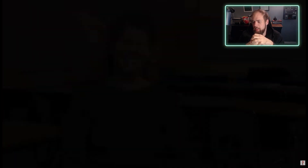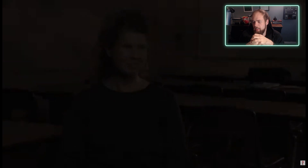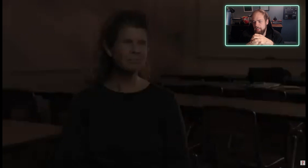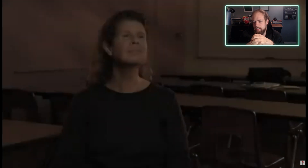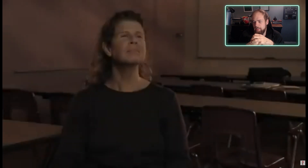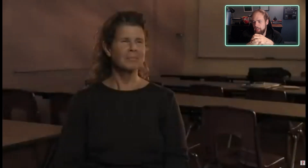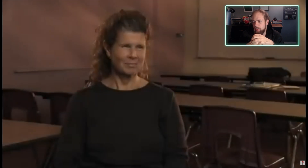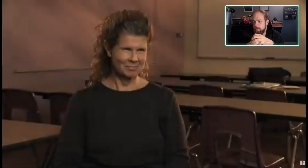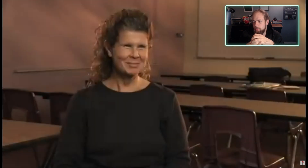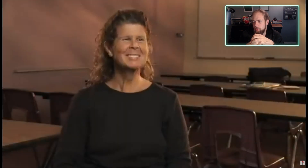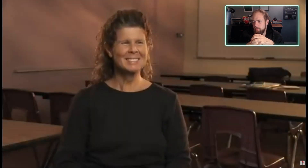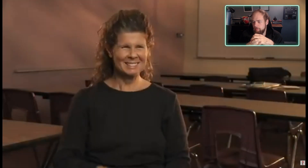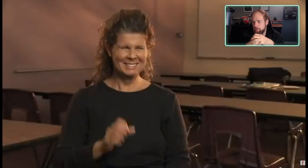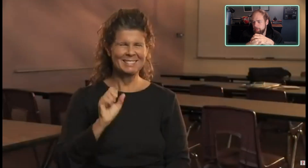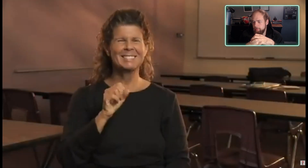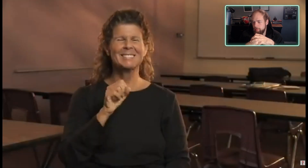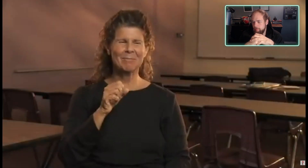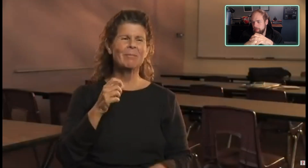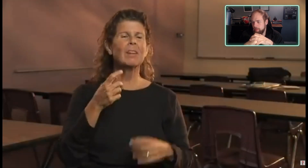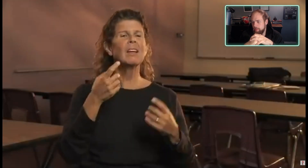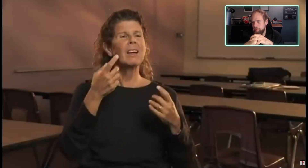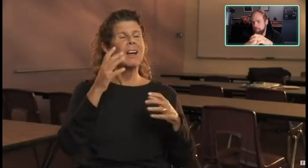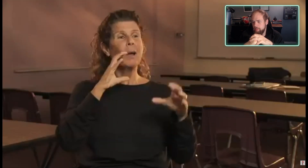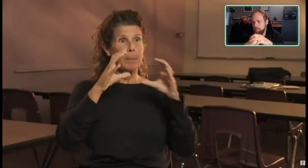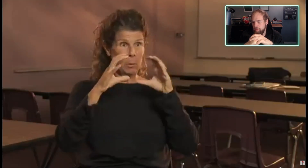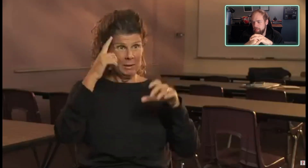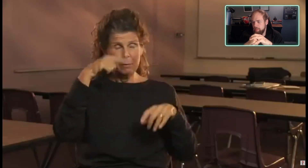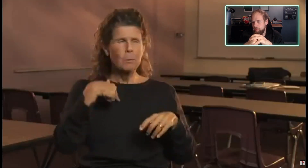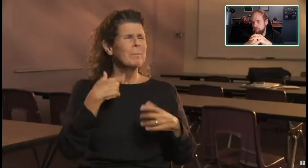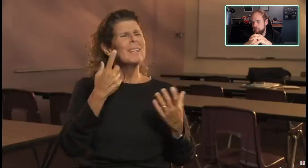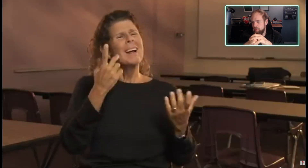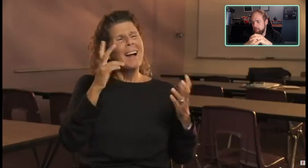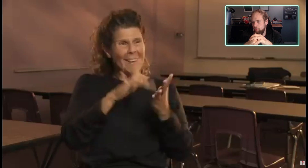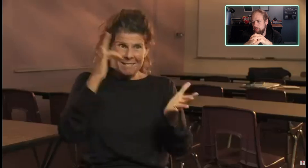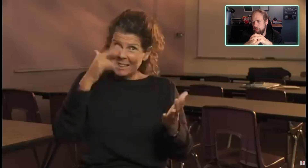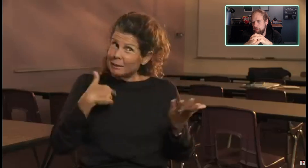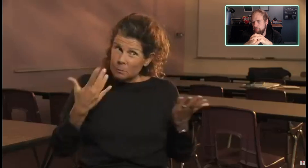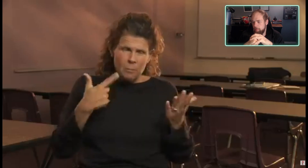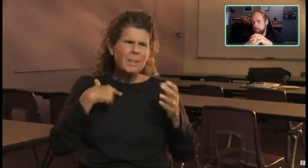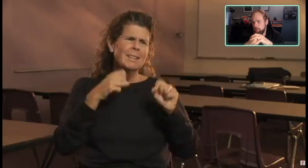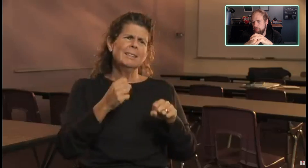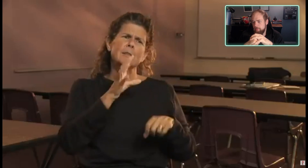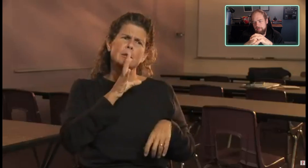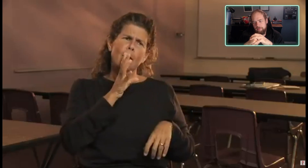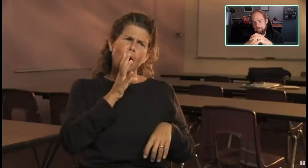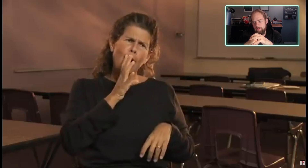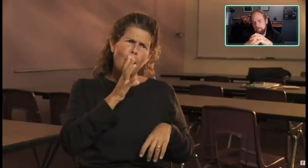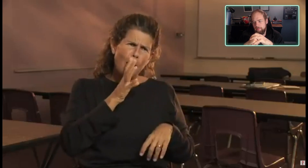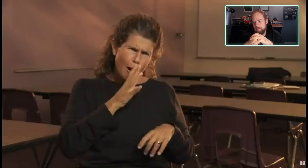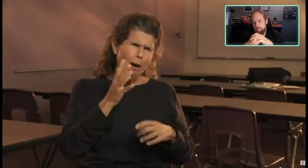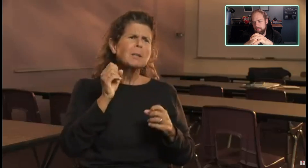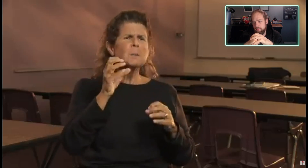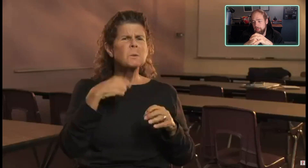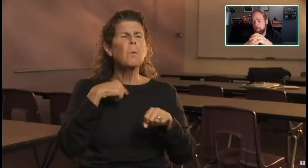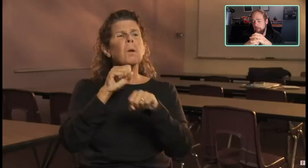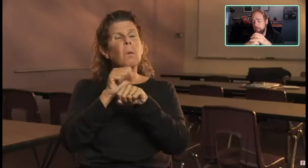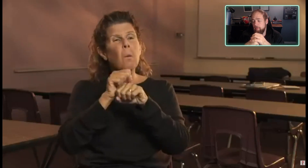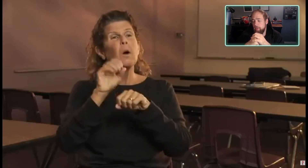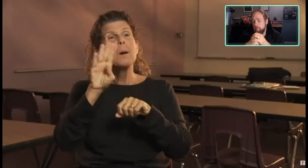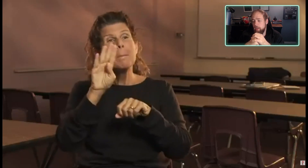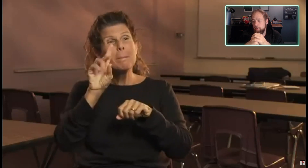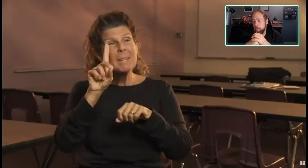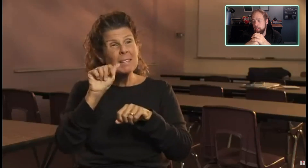taught the K through 12 level communicating for me I is an i' have an advantage where I